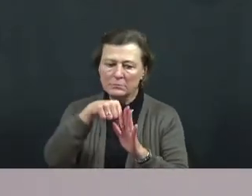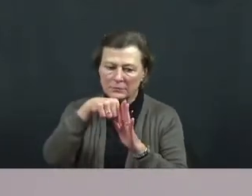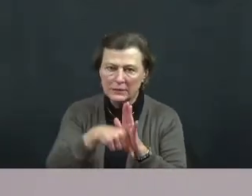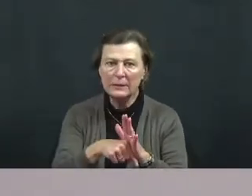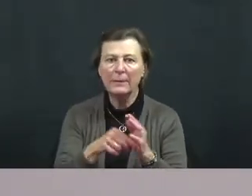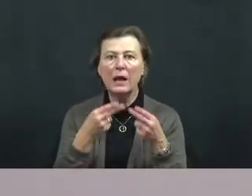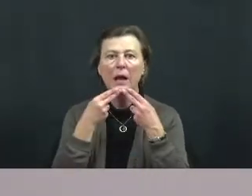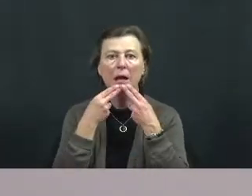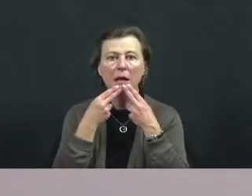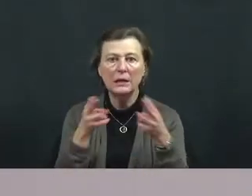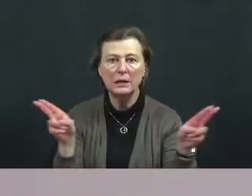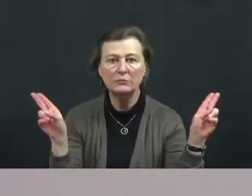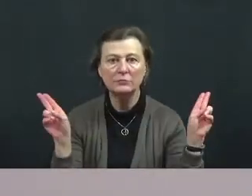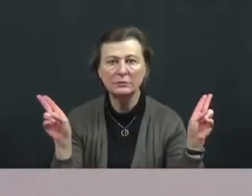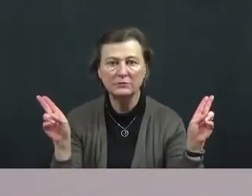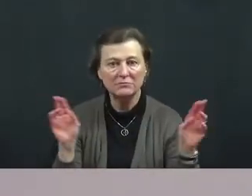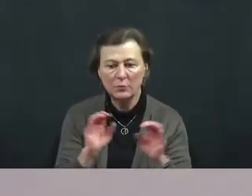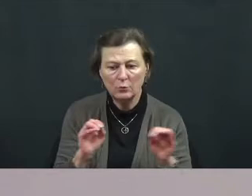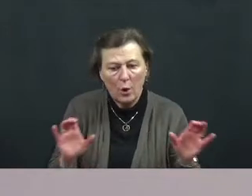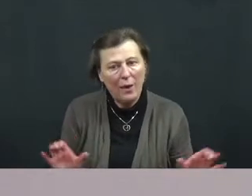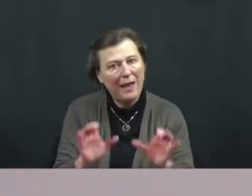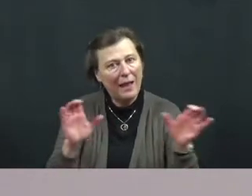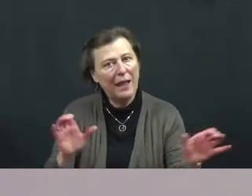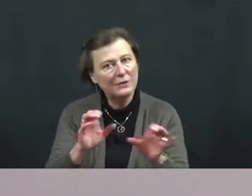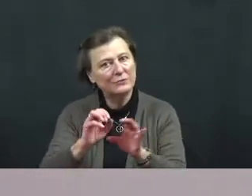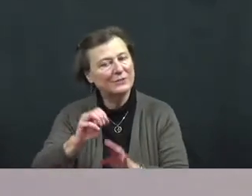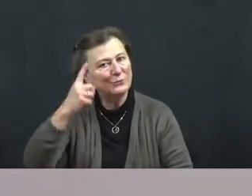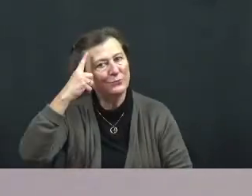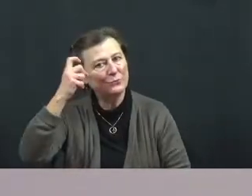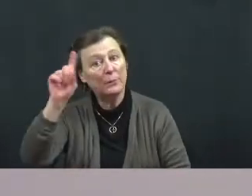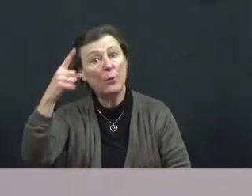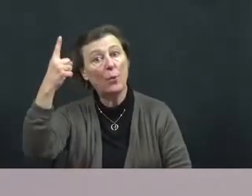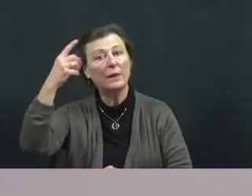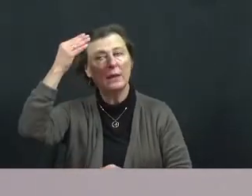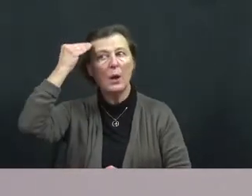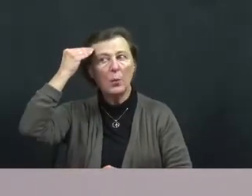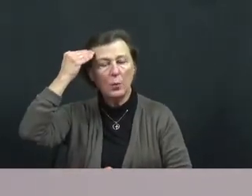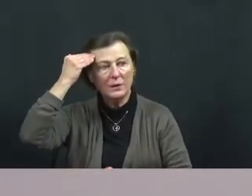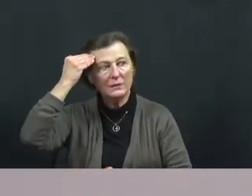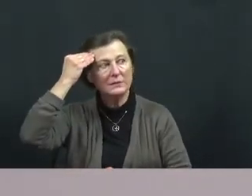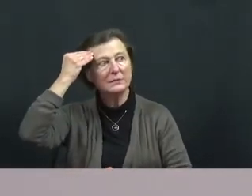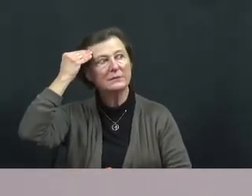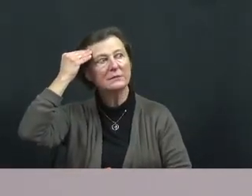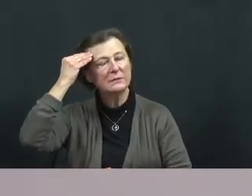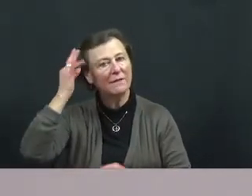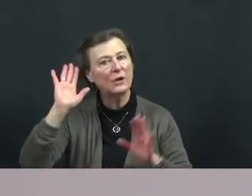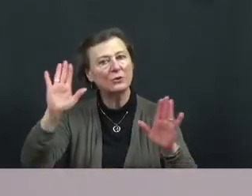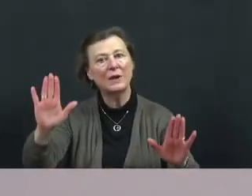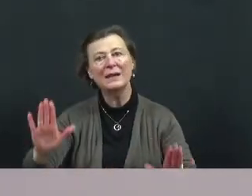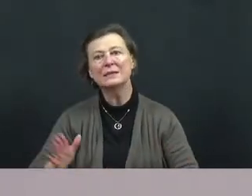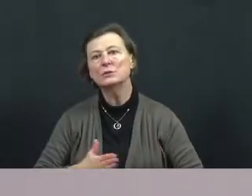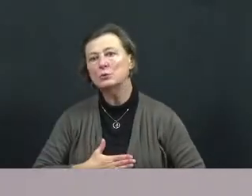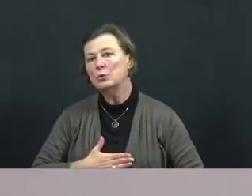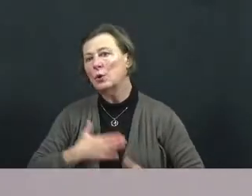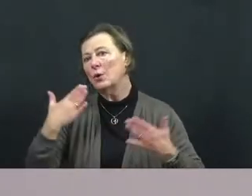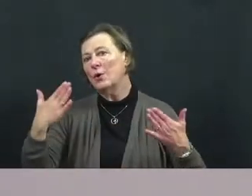There's almost no action in the dream, just an awareness of the great joy and love there